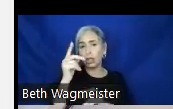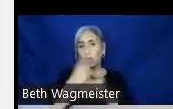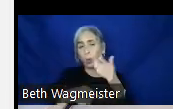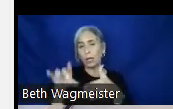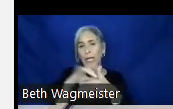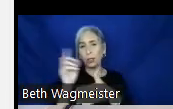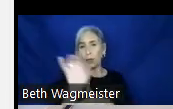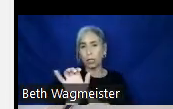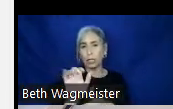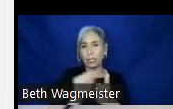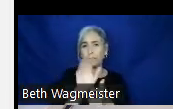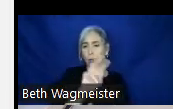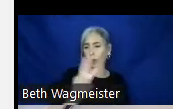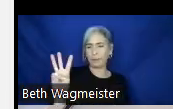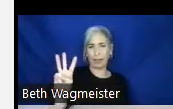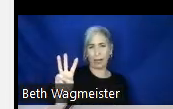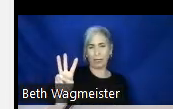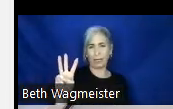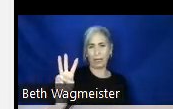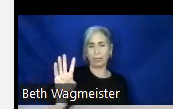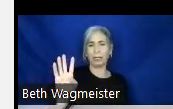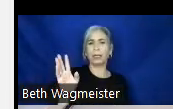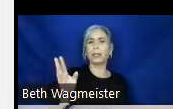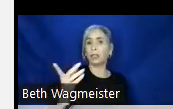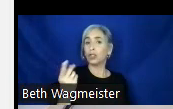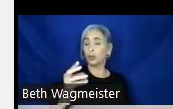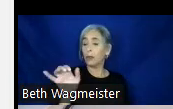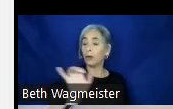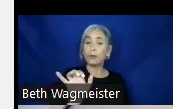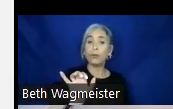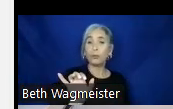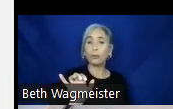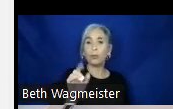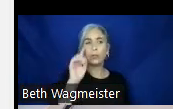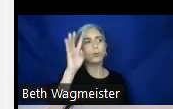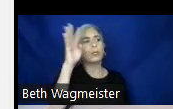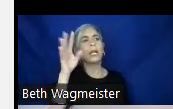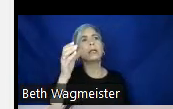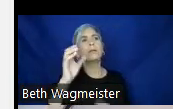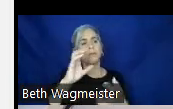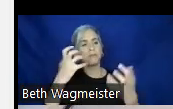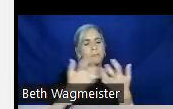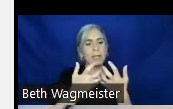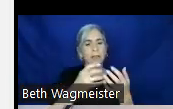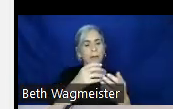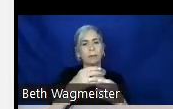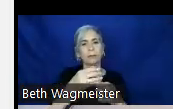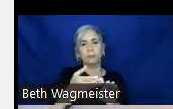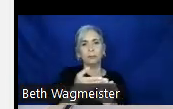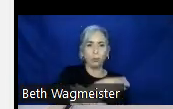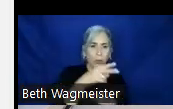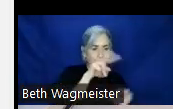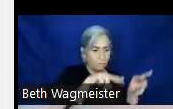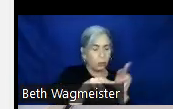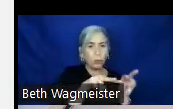on the website. In Sanity, you can do it as well. Create a custom preview for data content. One way,